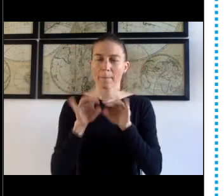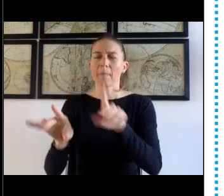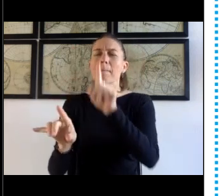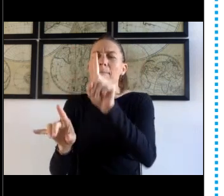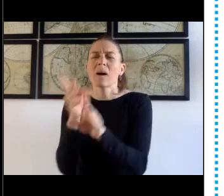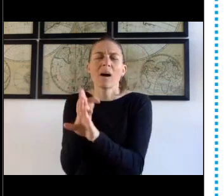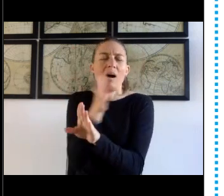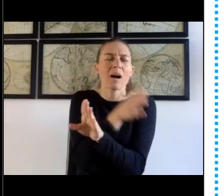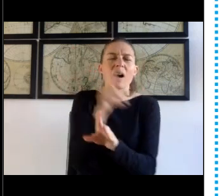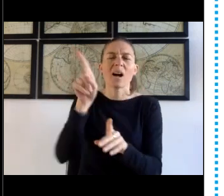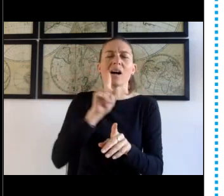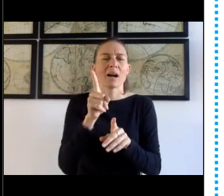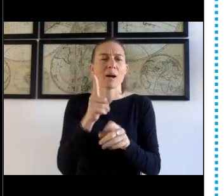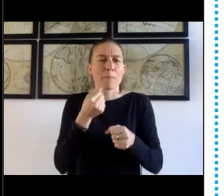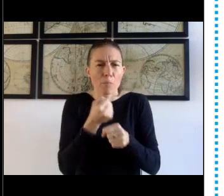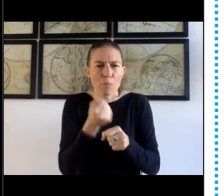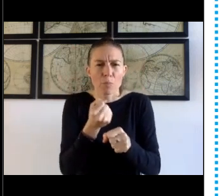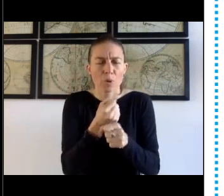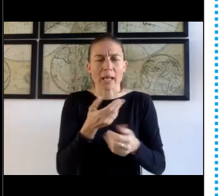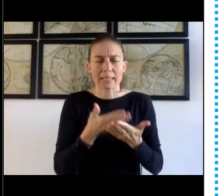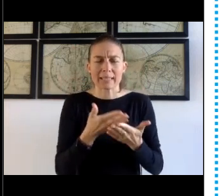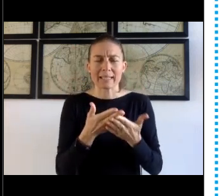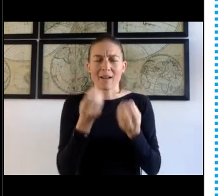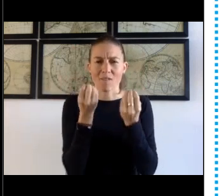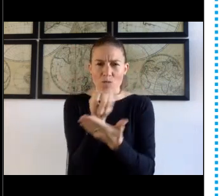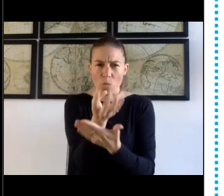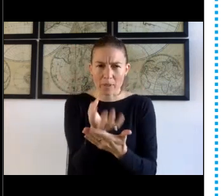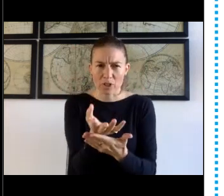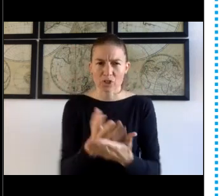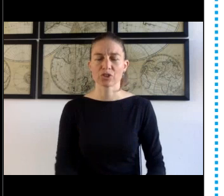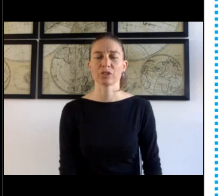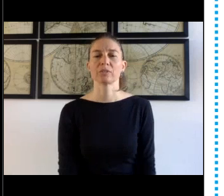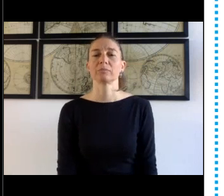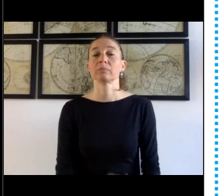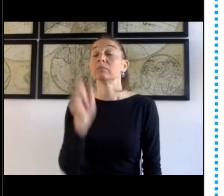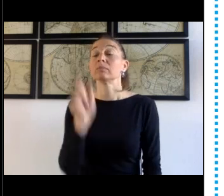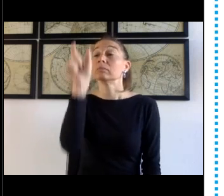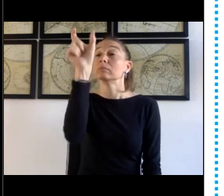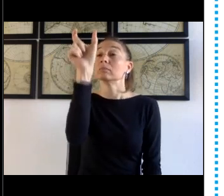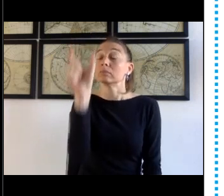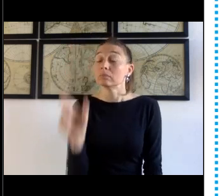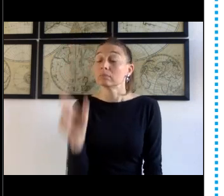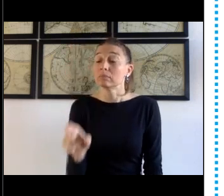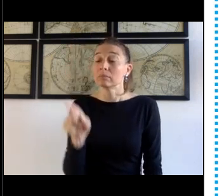You'll find the link to access the real-time captioning on the chat box which should be to your right.